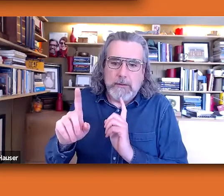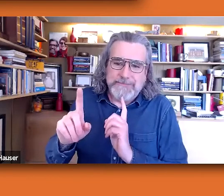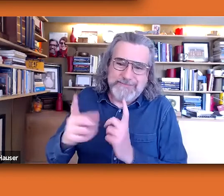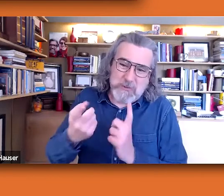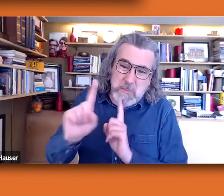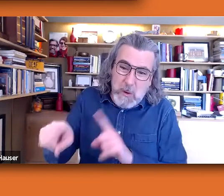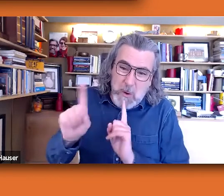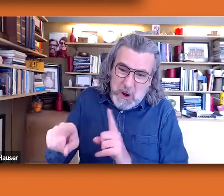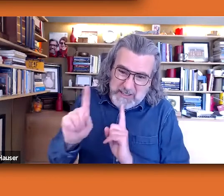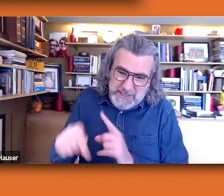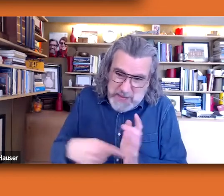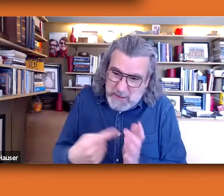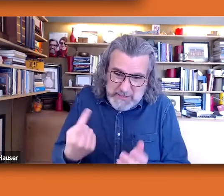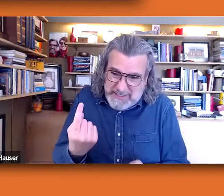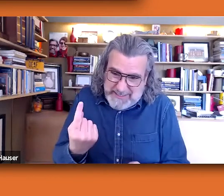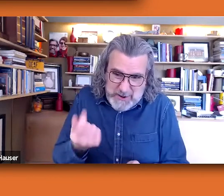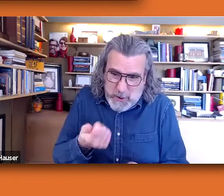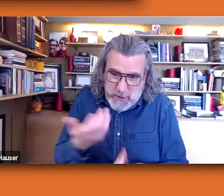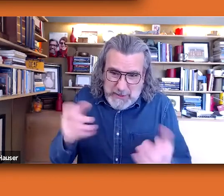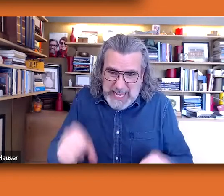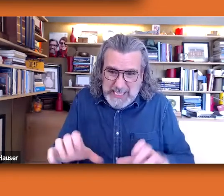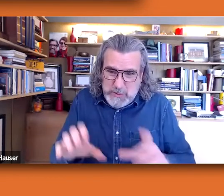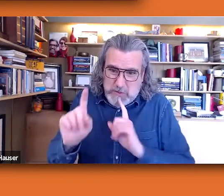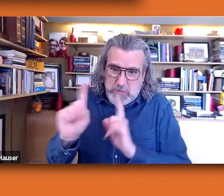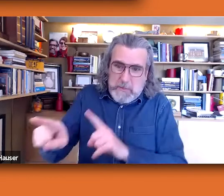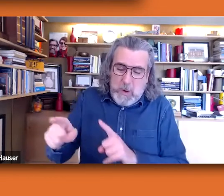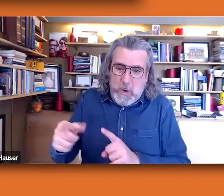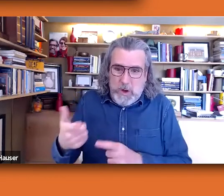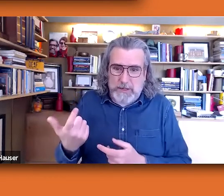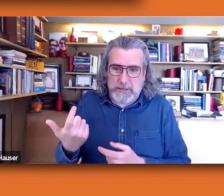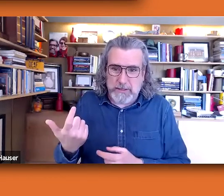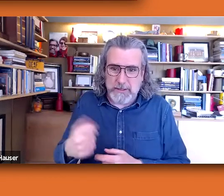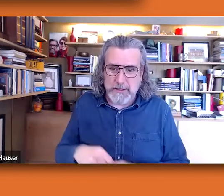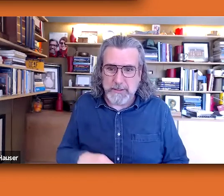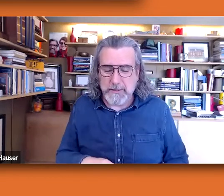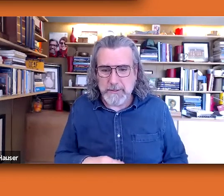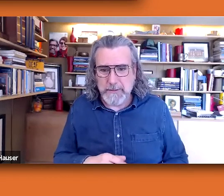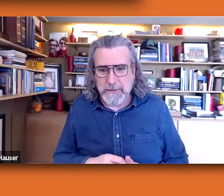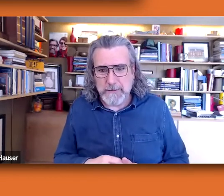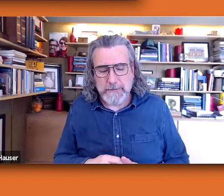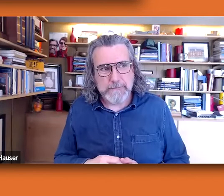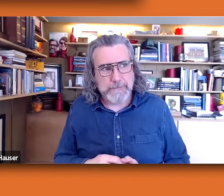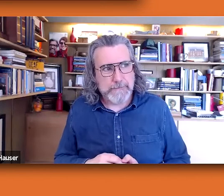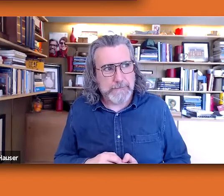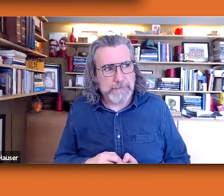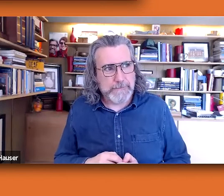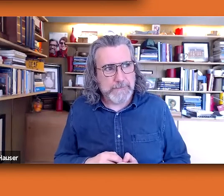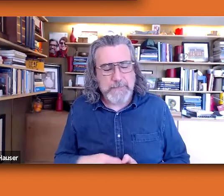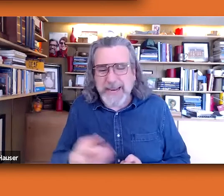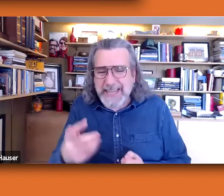strictly follow the IRB. And so, sometimes in that type of situation, the only thing we can do is report it.